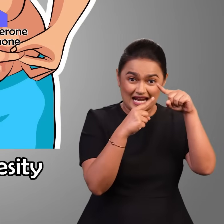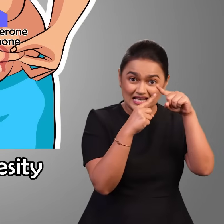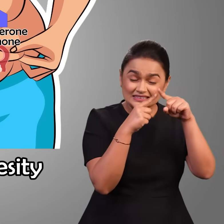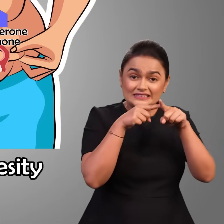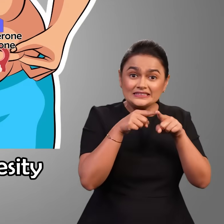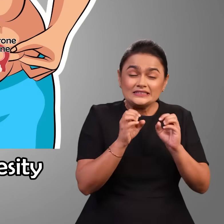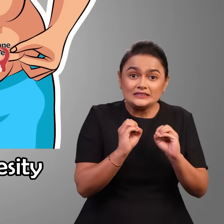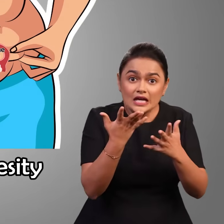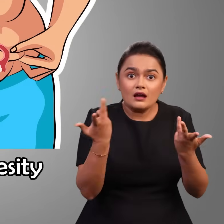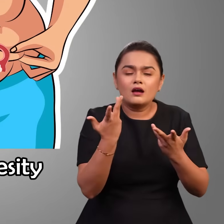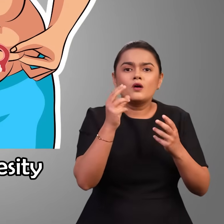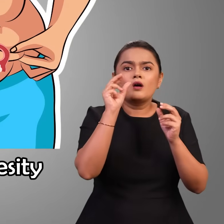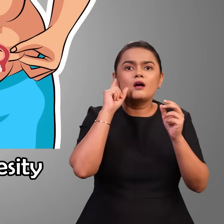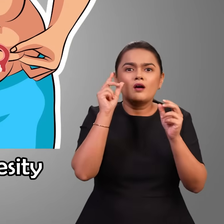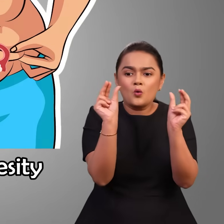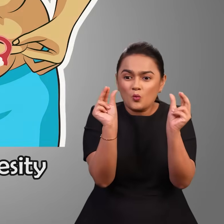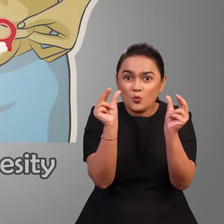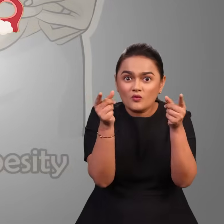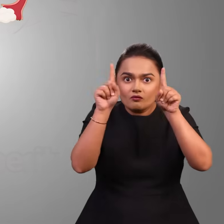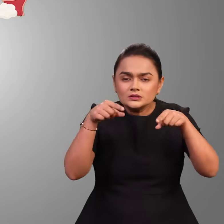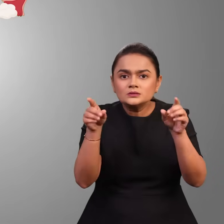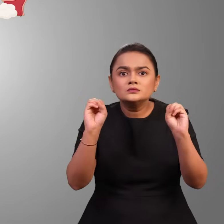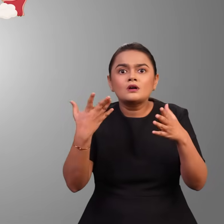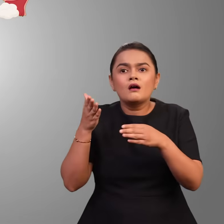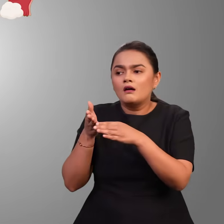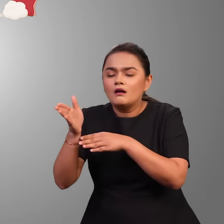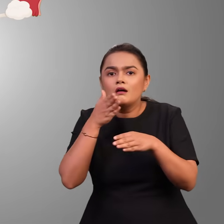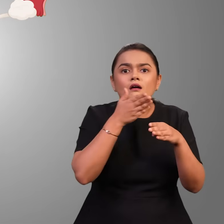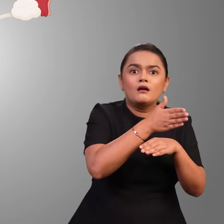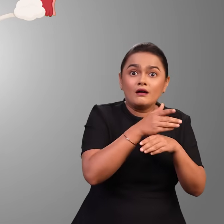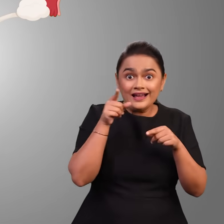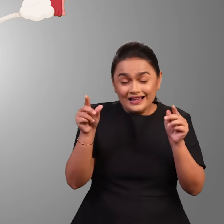testosterone starts acting on the ovary. And once it has effect on the ovary, though,